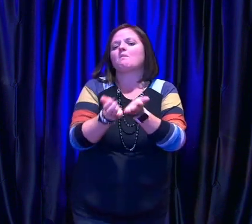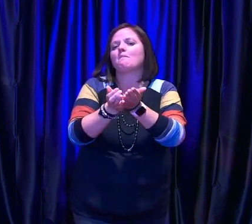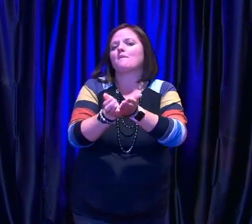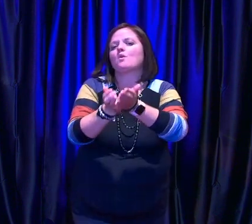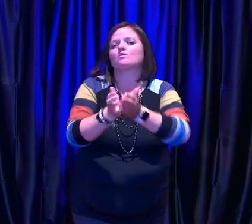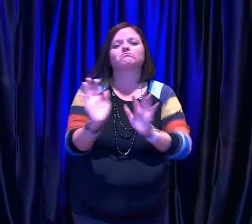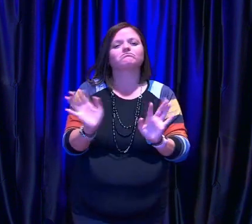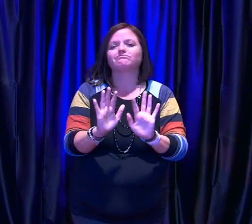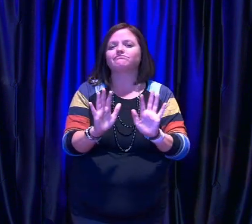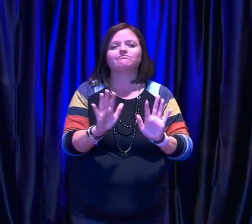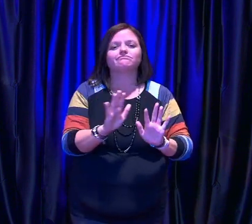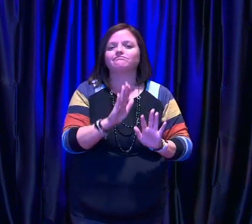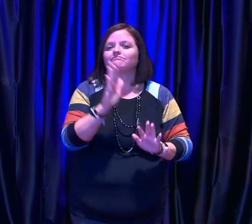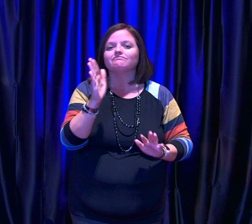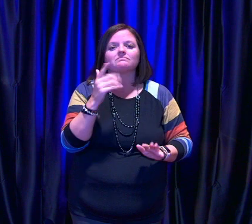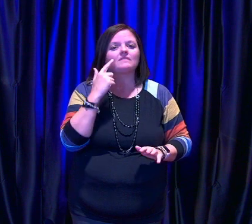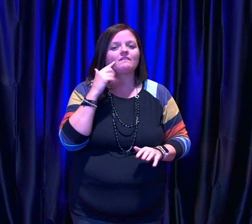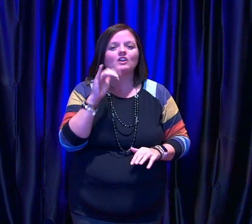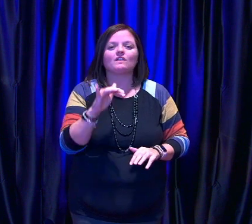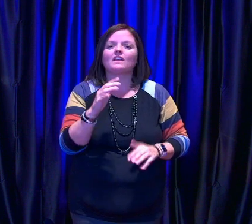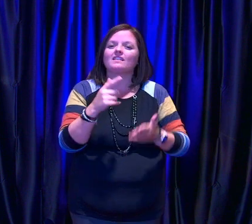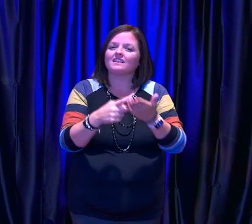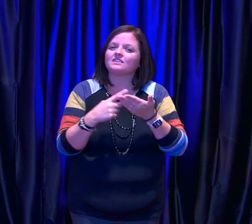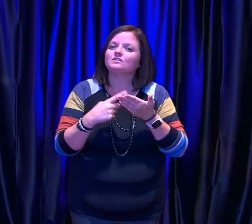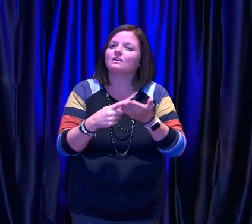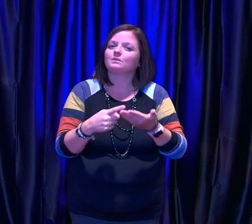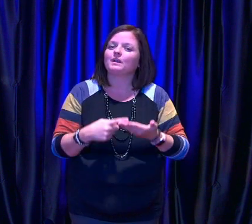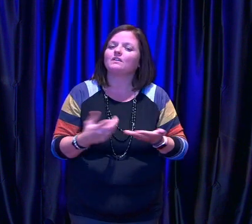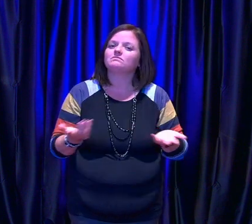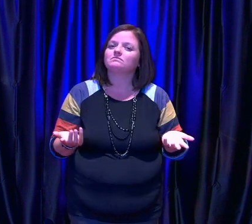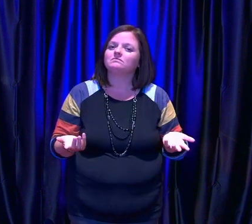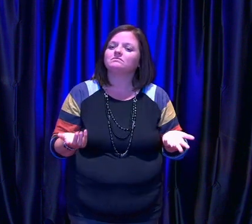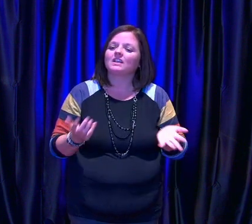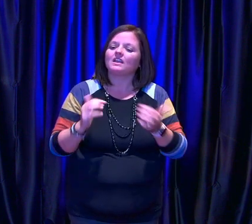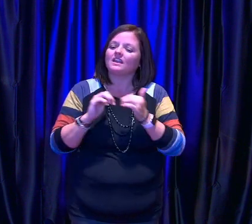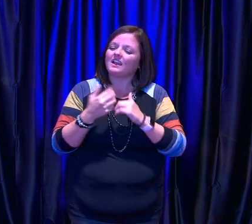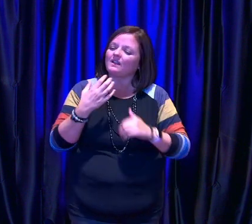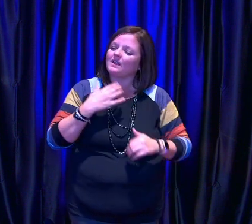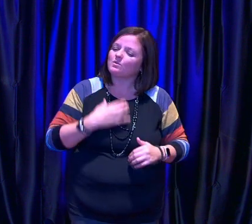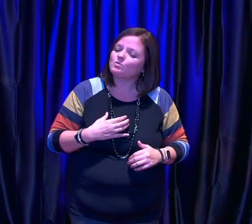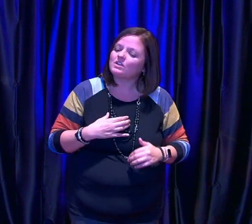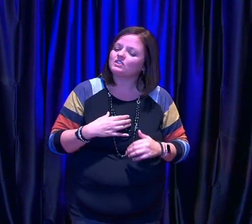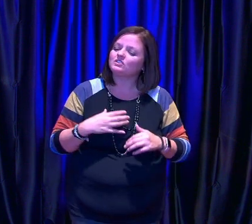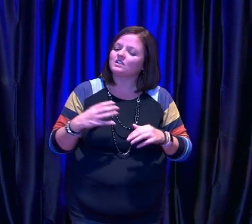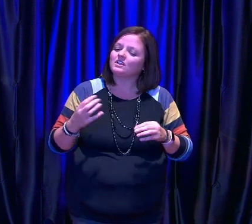no no they they talk about how they wish they'd spent more time on